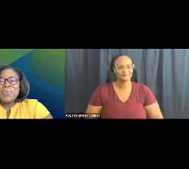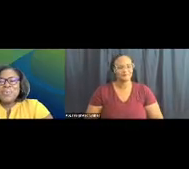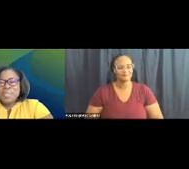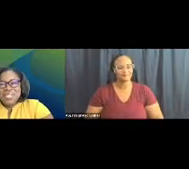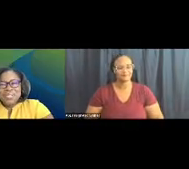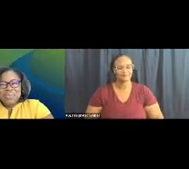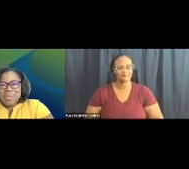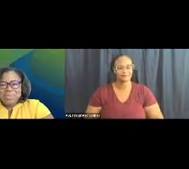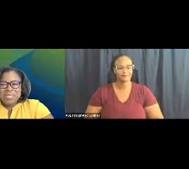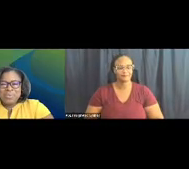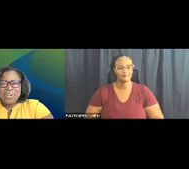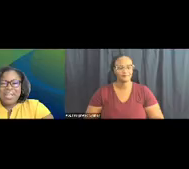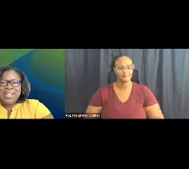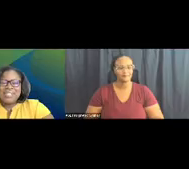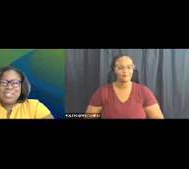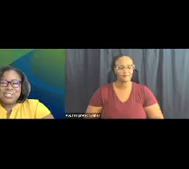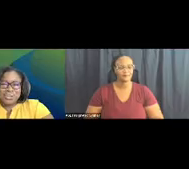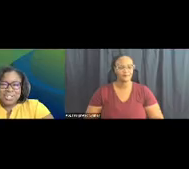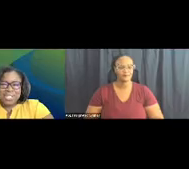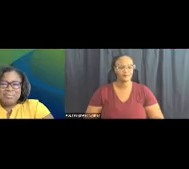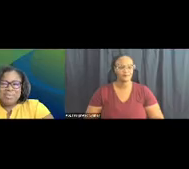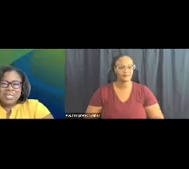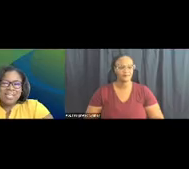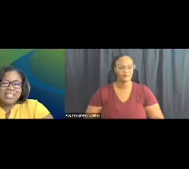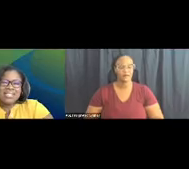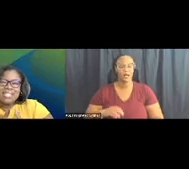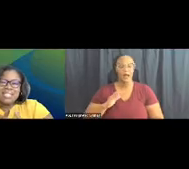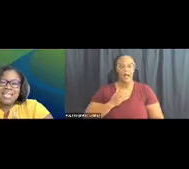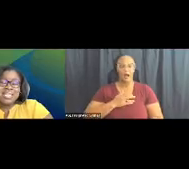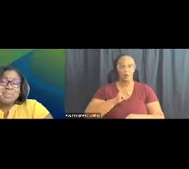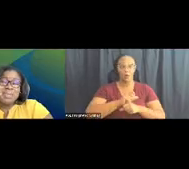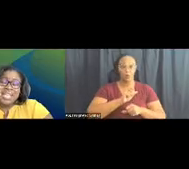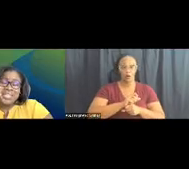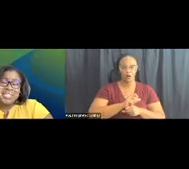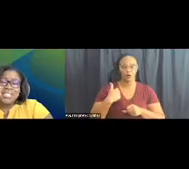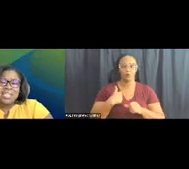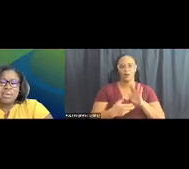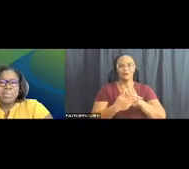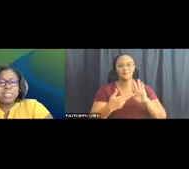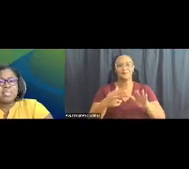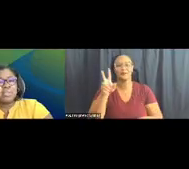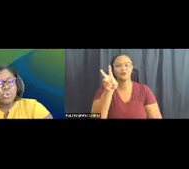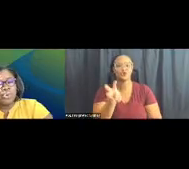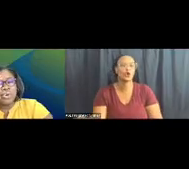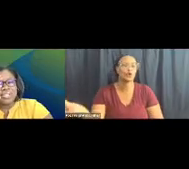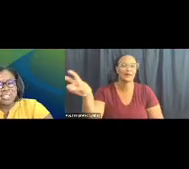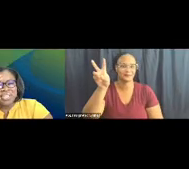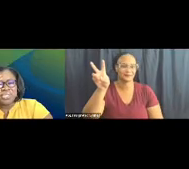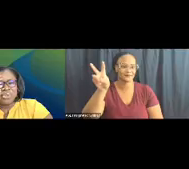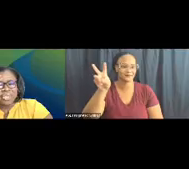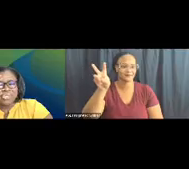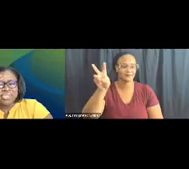So we describe this work as a journey because the expectations that are placed on local educational